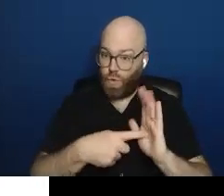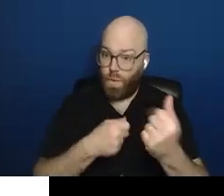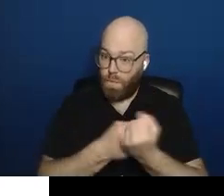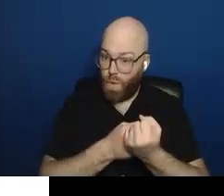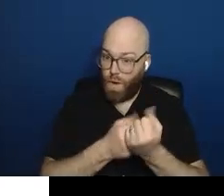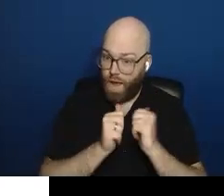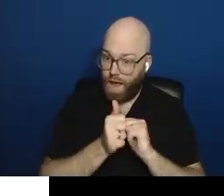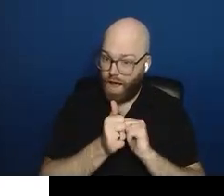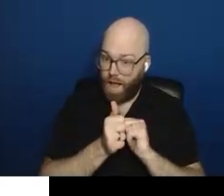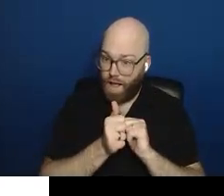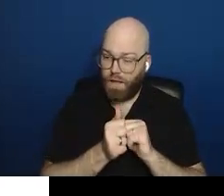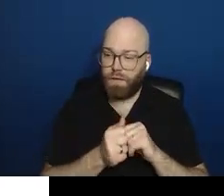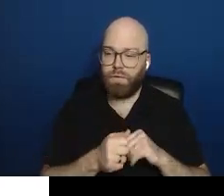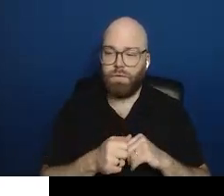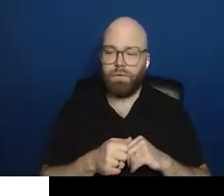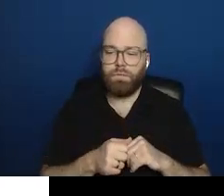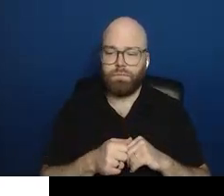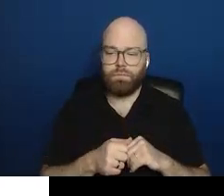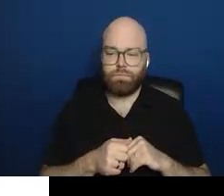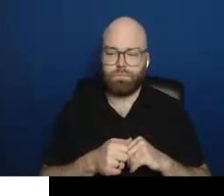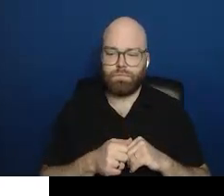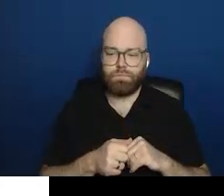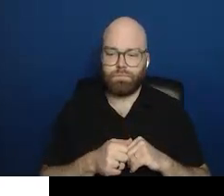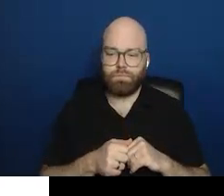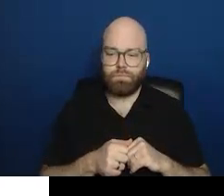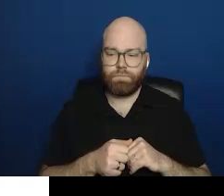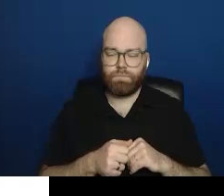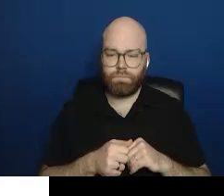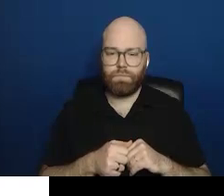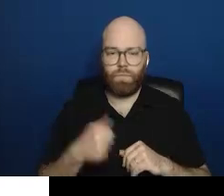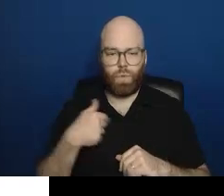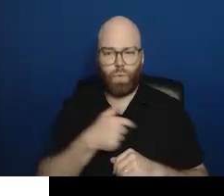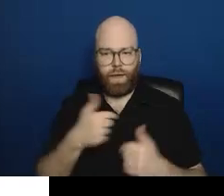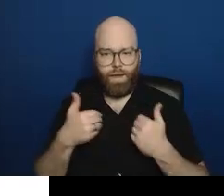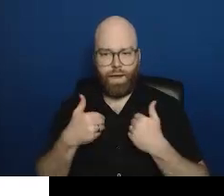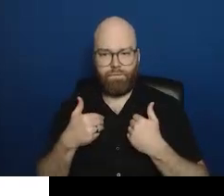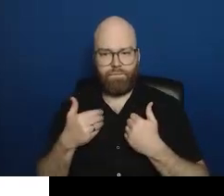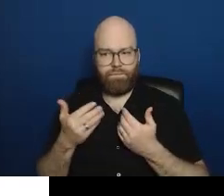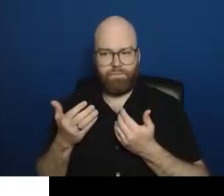So we have some materials and I know Guadalupe Garcia has materials at the Dream Center.